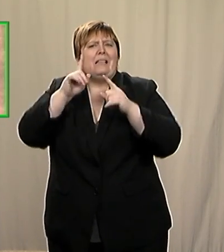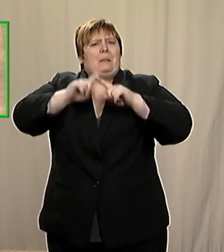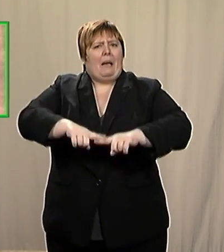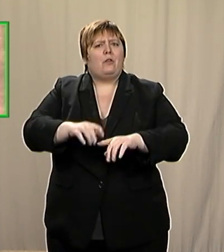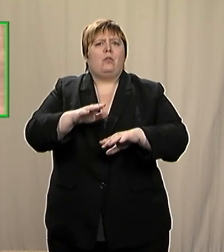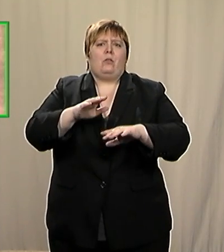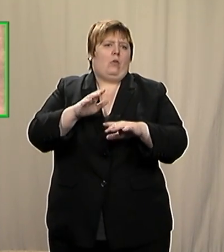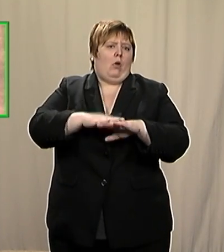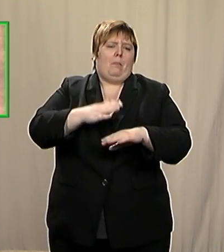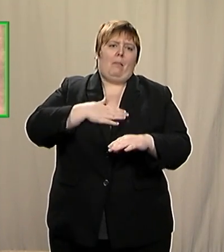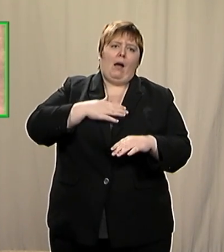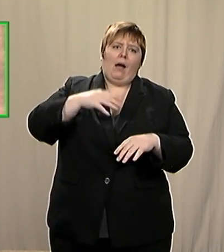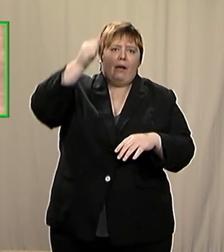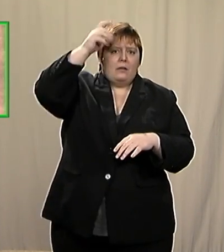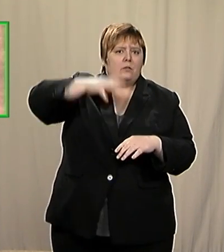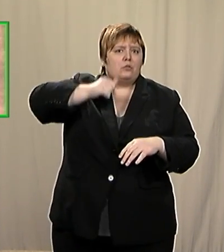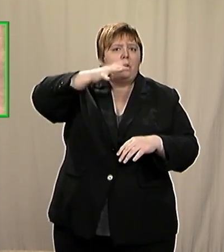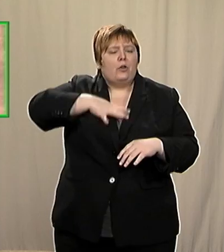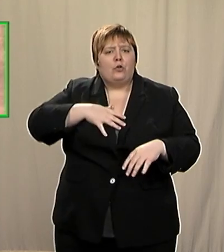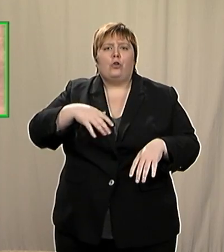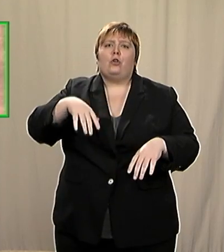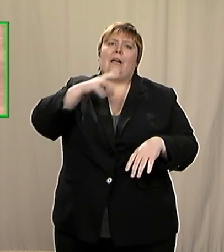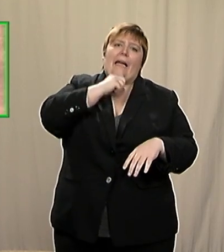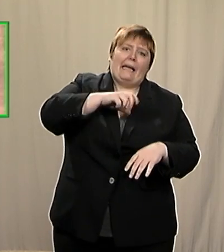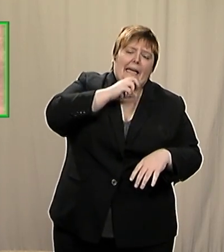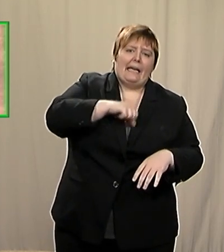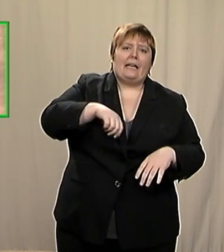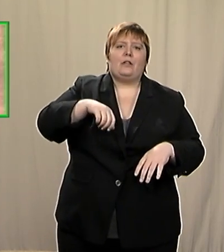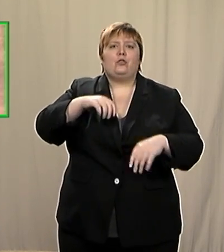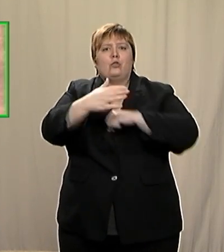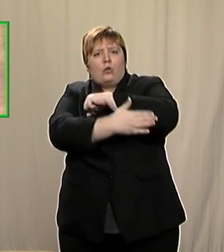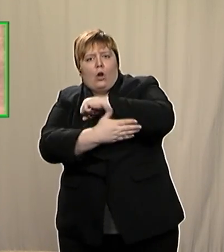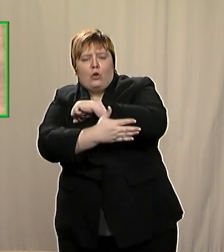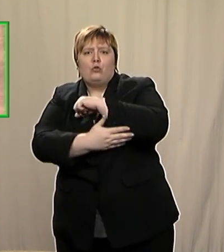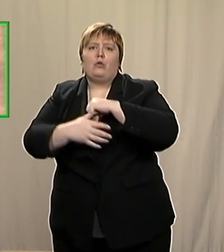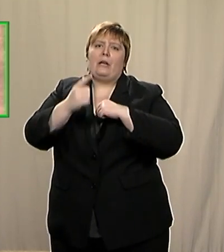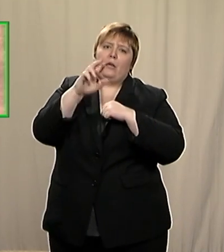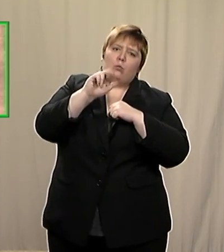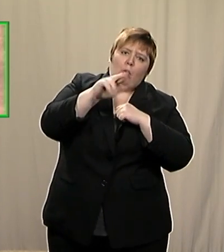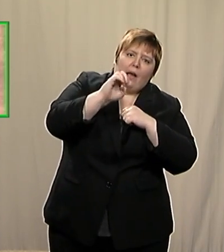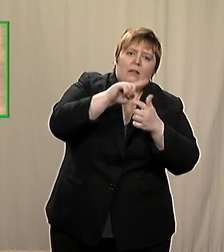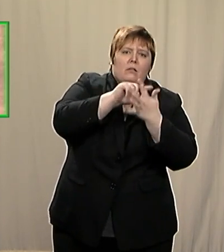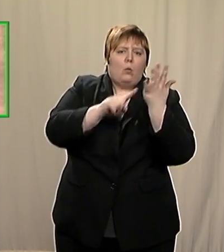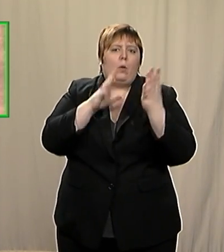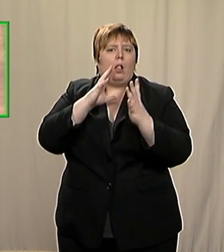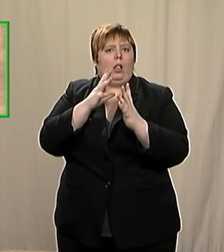my race, my age, my nationality, my ethnicity. So how I present myself as a professional